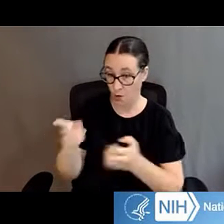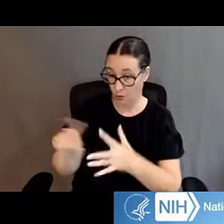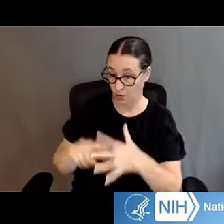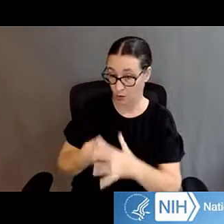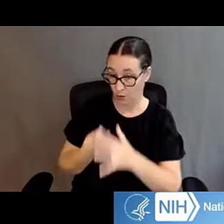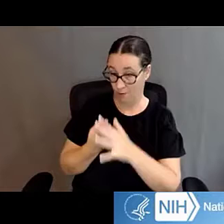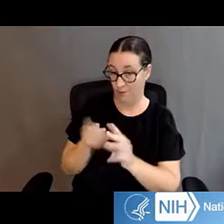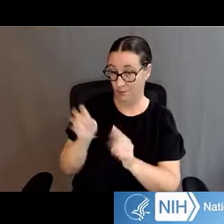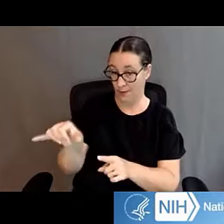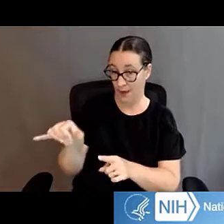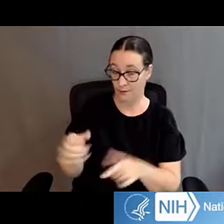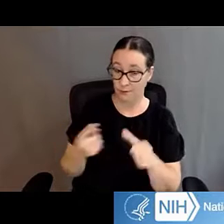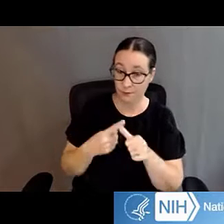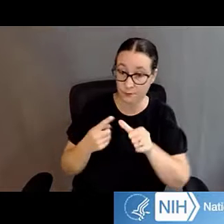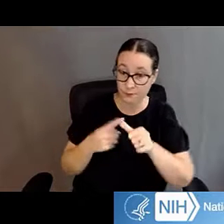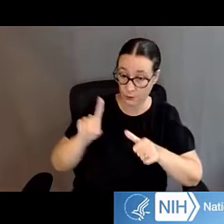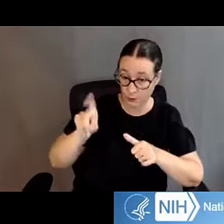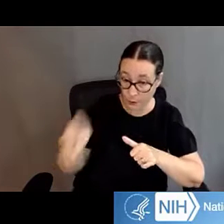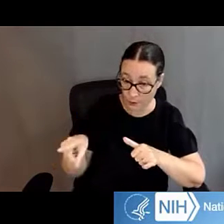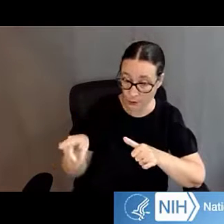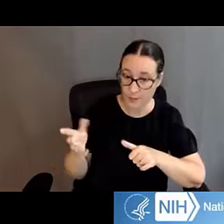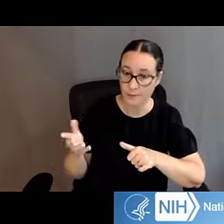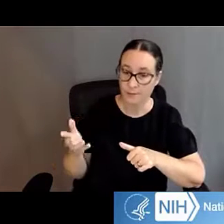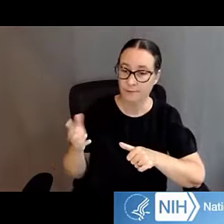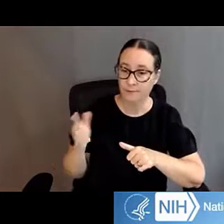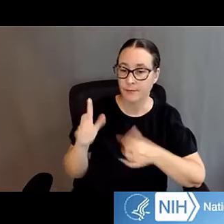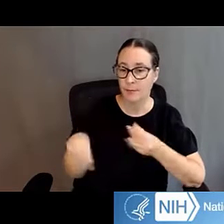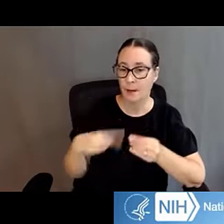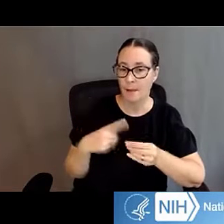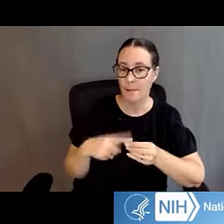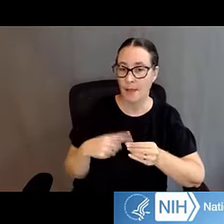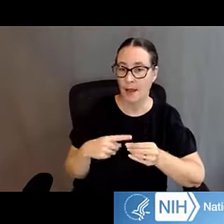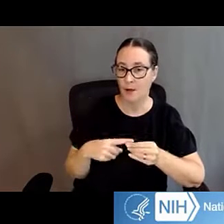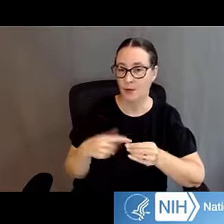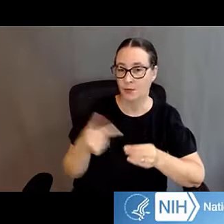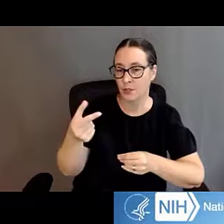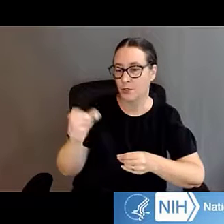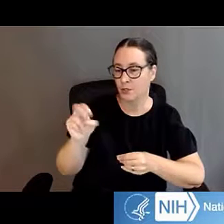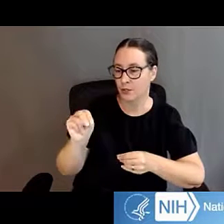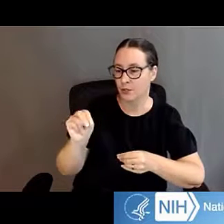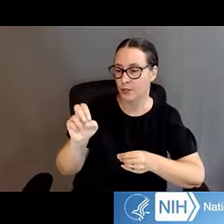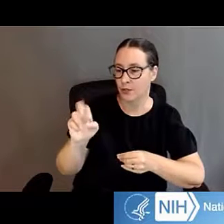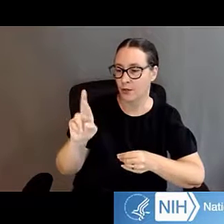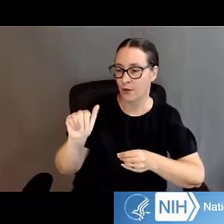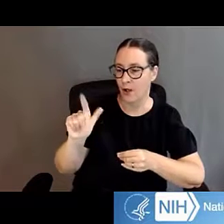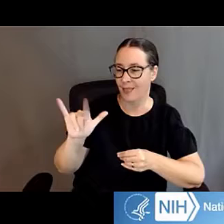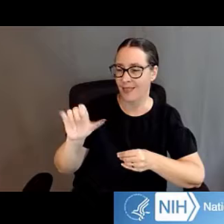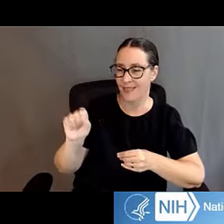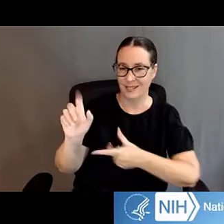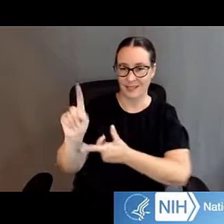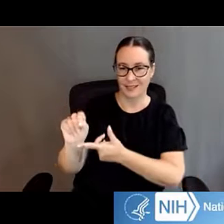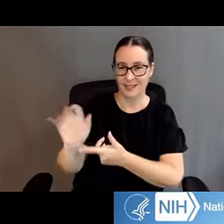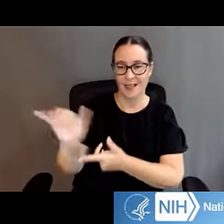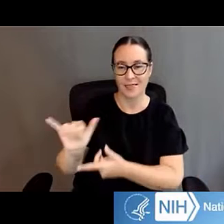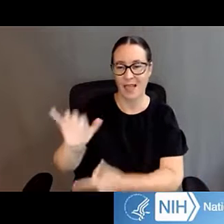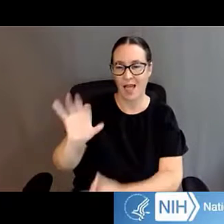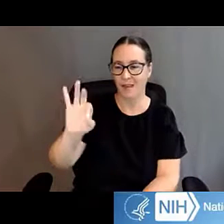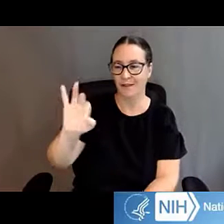So the first question is with regards to generalist repositories like Figshare. If folks are already using that,